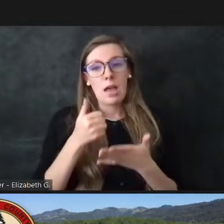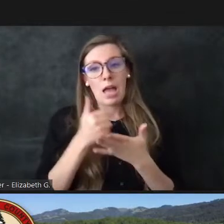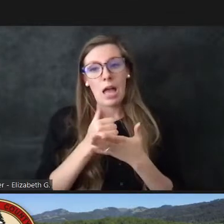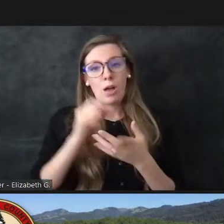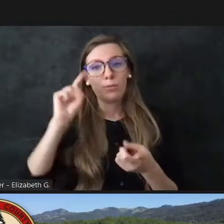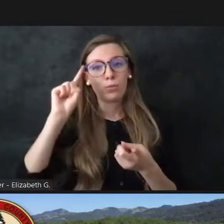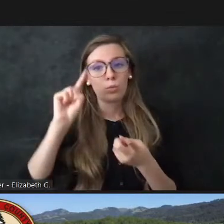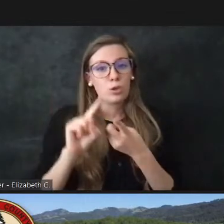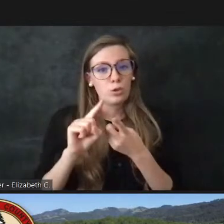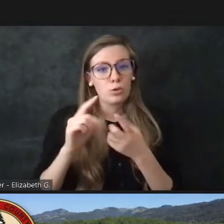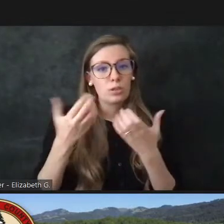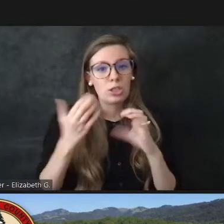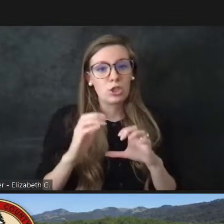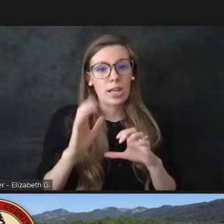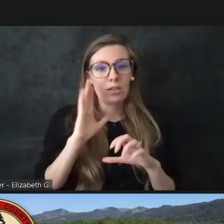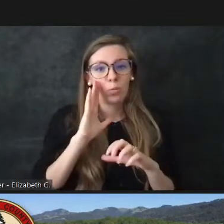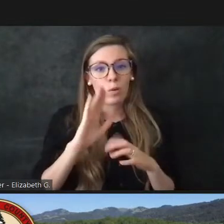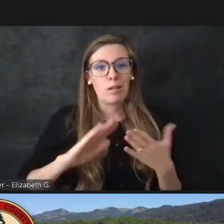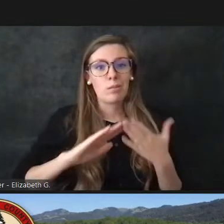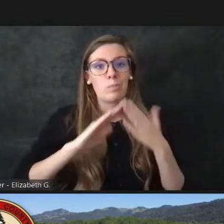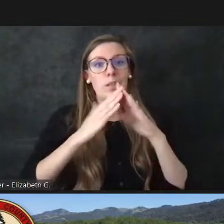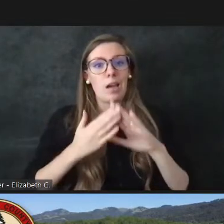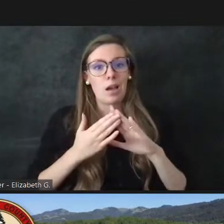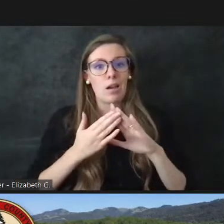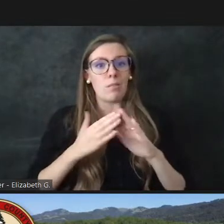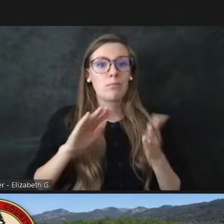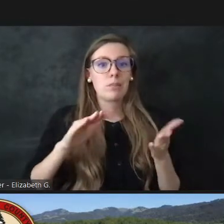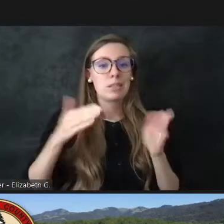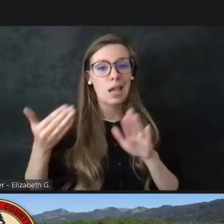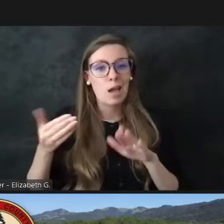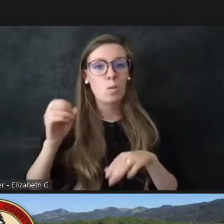death, or that it won't take you to intensive care unit.